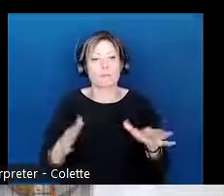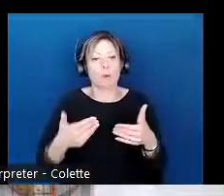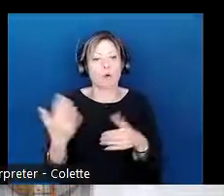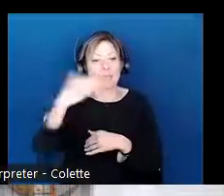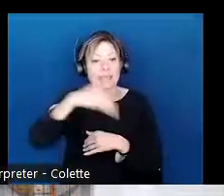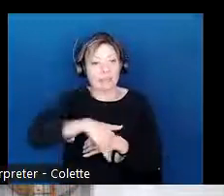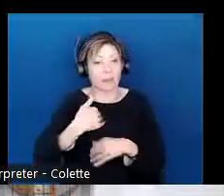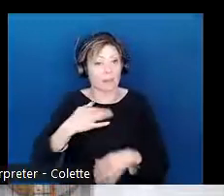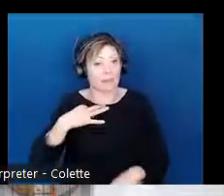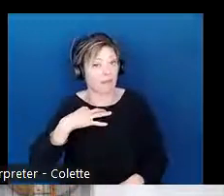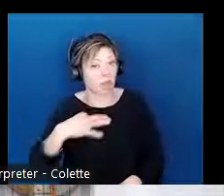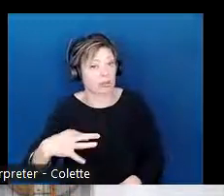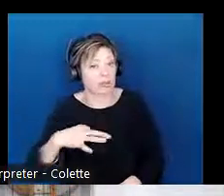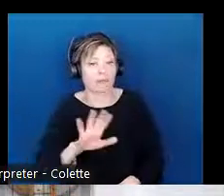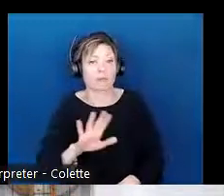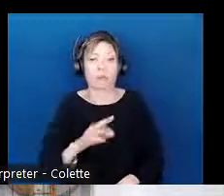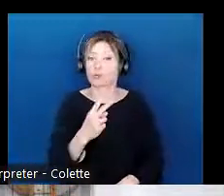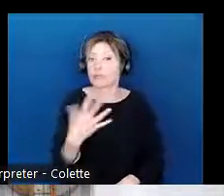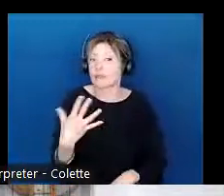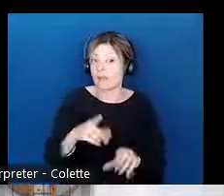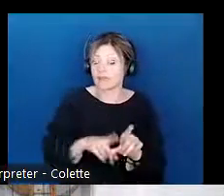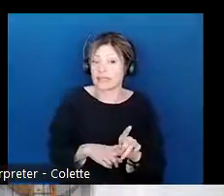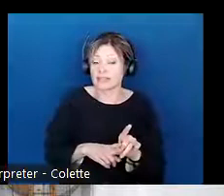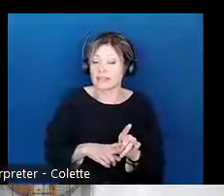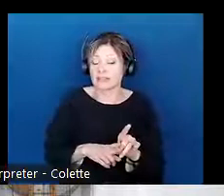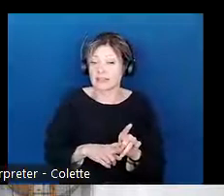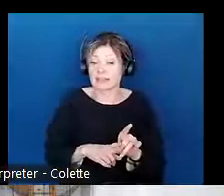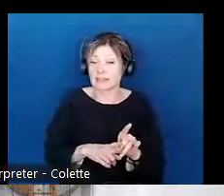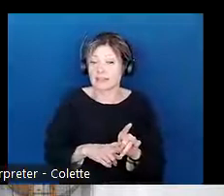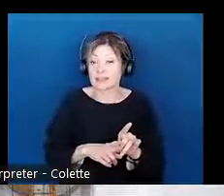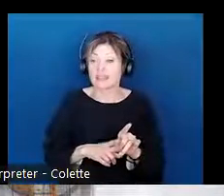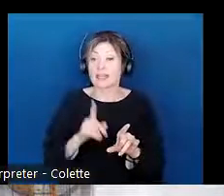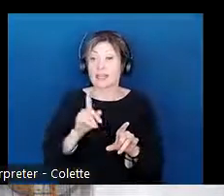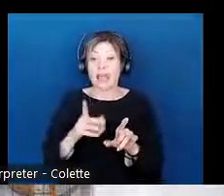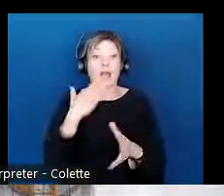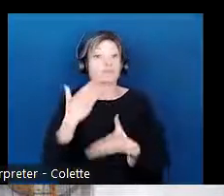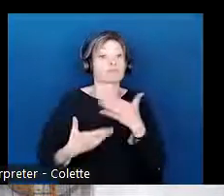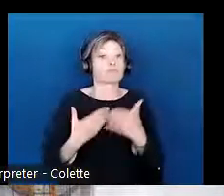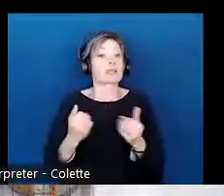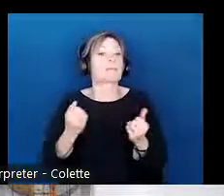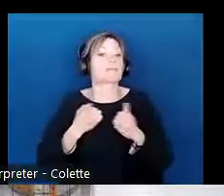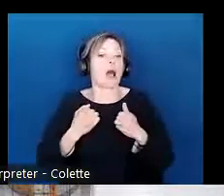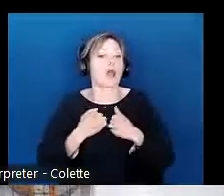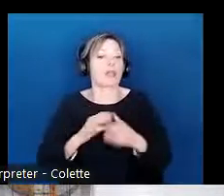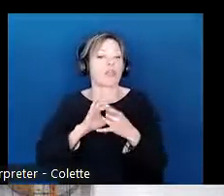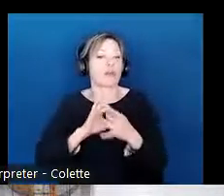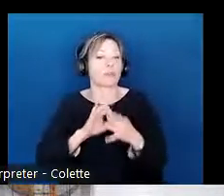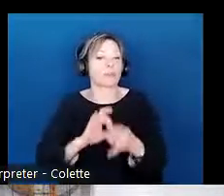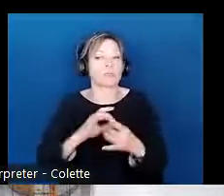be like 25 years and I can I describe it as my therapeutic volunteering because however I